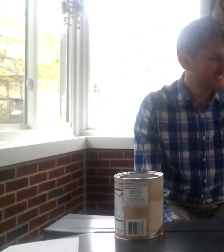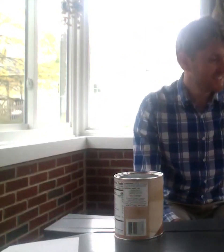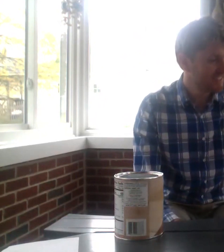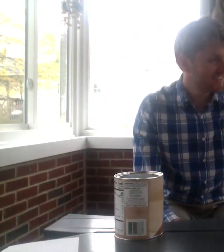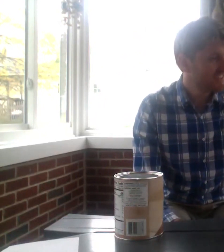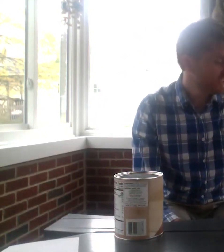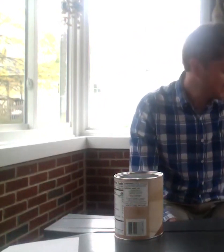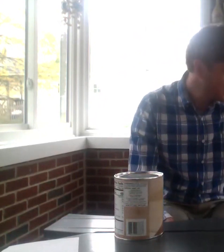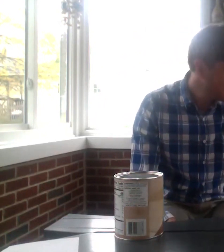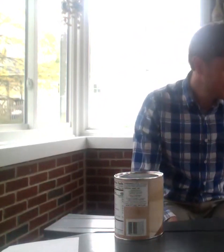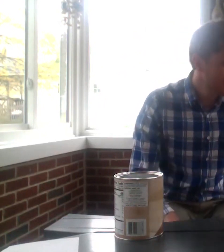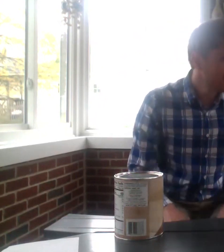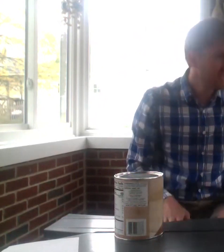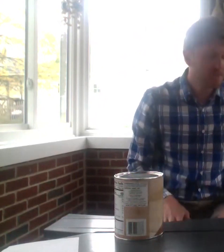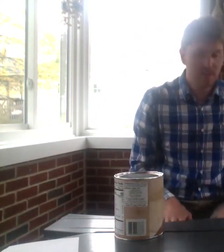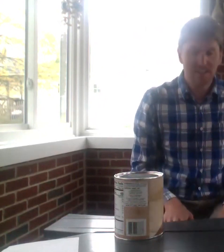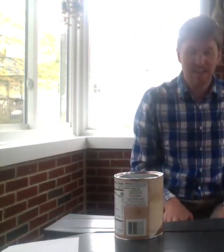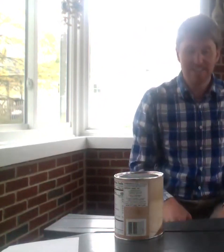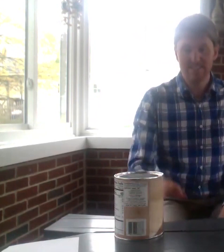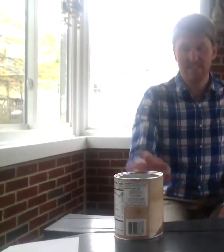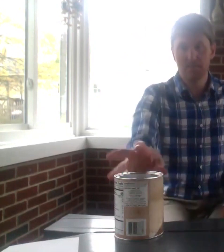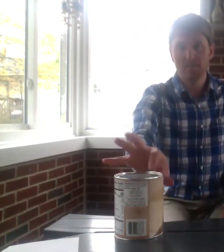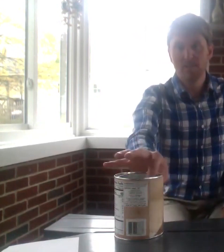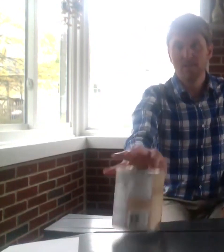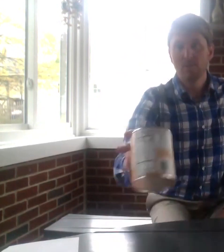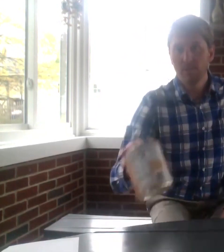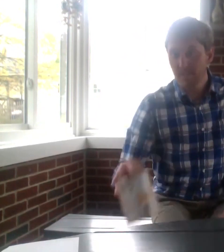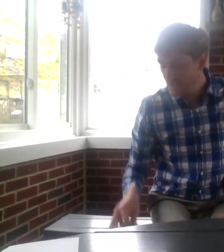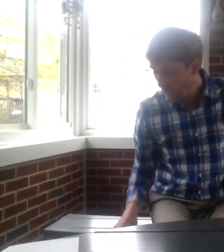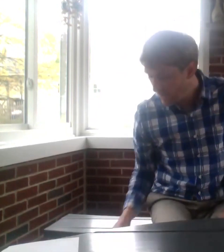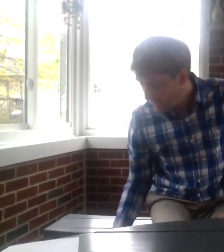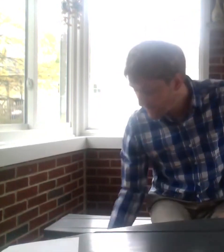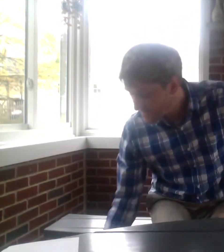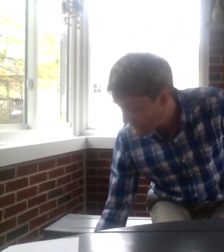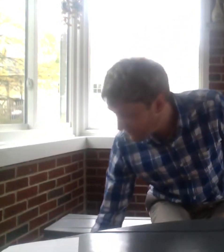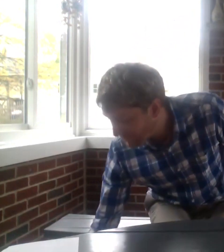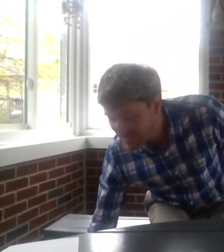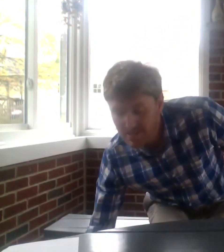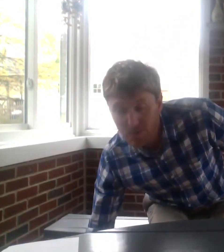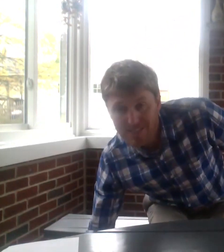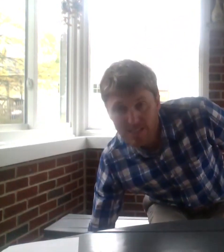there was a lot of what kind of weather, Evangeline? Rain. Lots of rain.